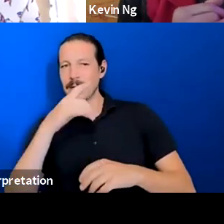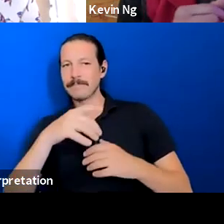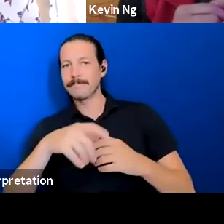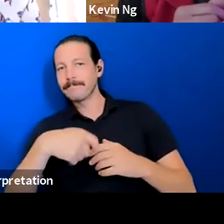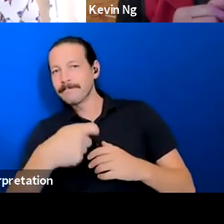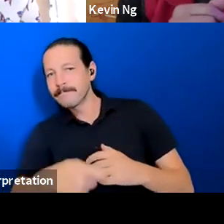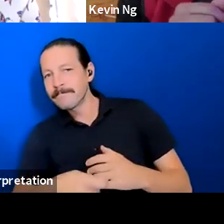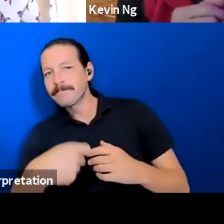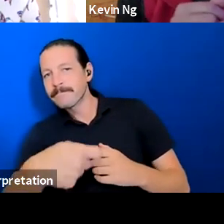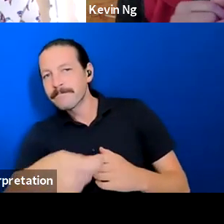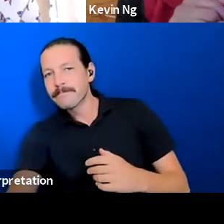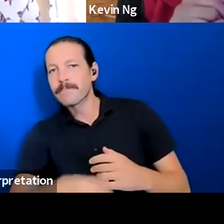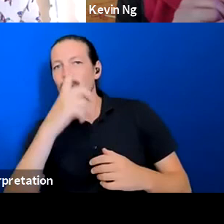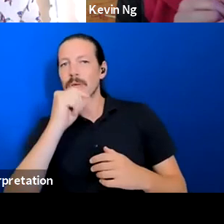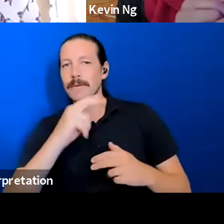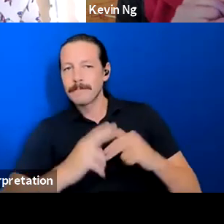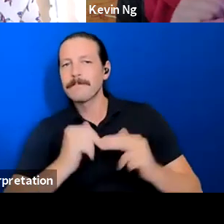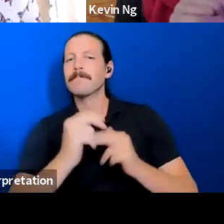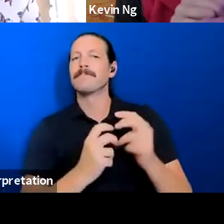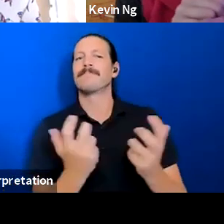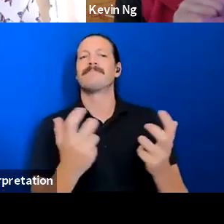So, if having heard all of this this isn't the opportunity for you,